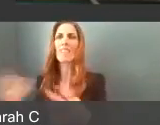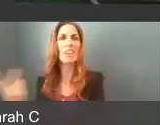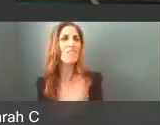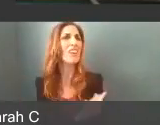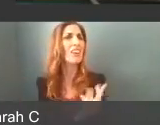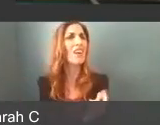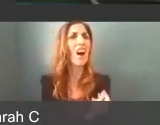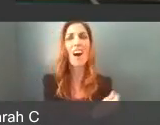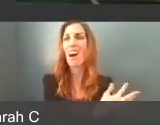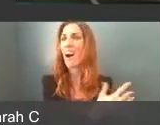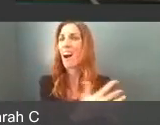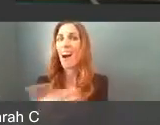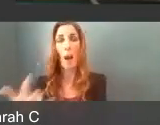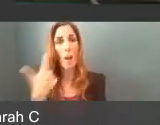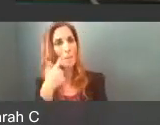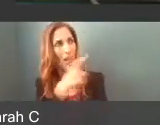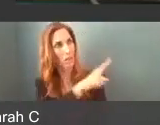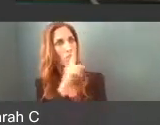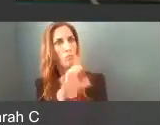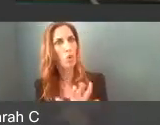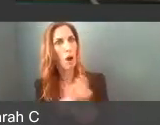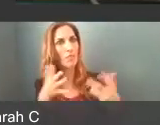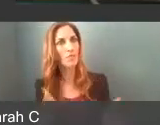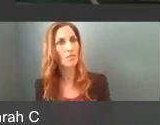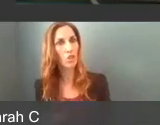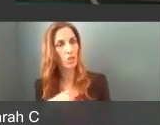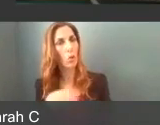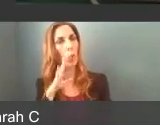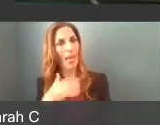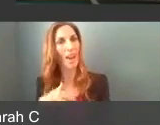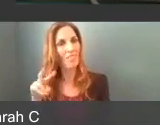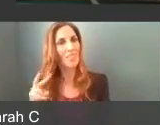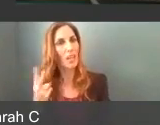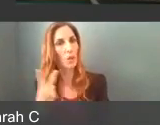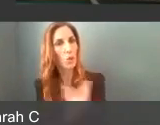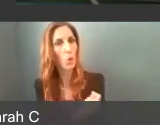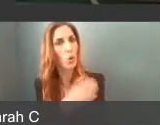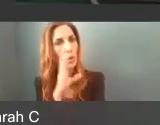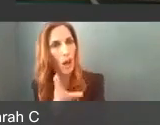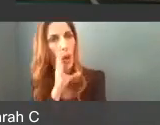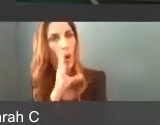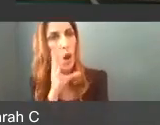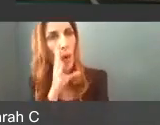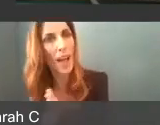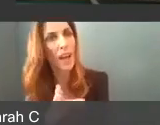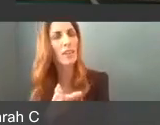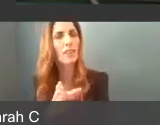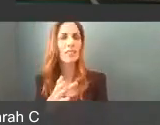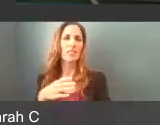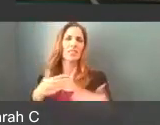the promise that those second doses would be there for us. So, you know, this is extremely disappointing.